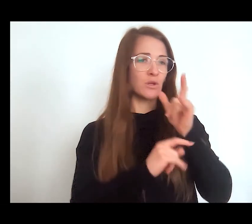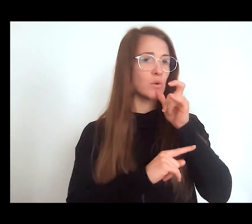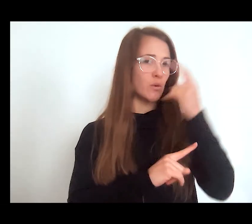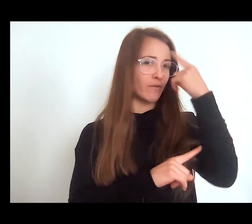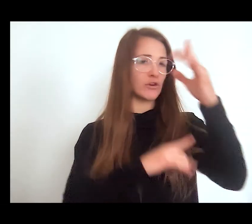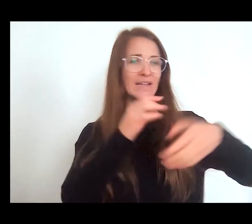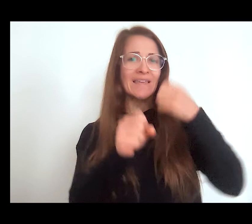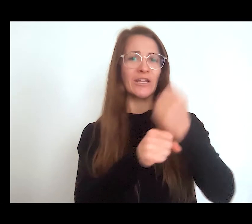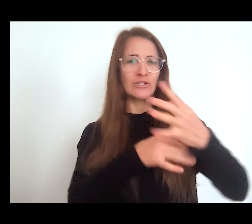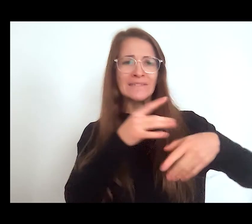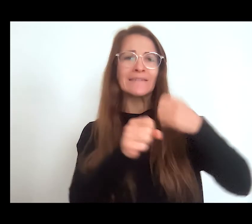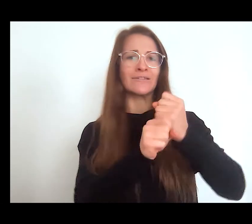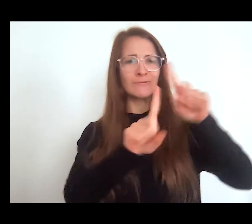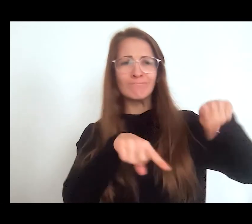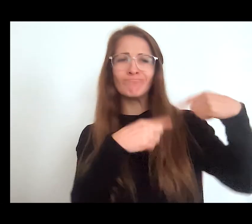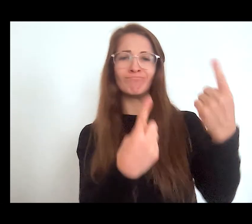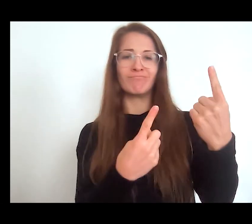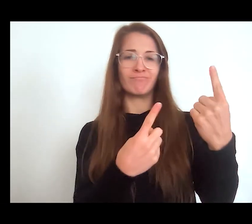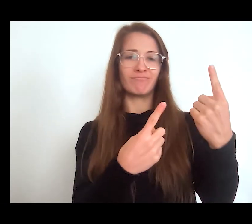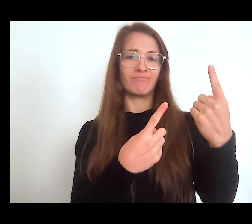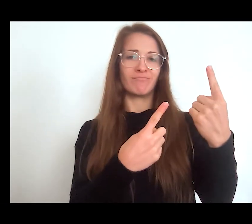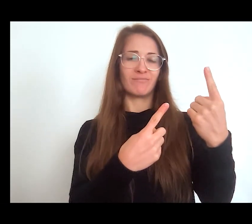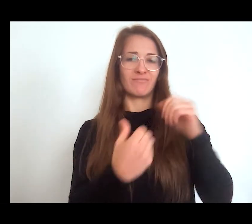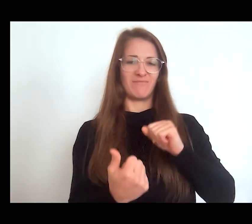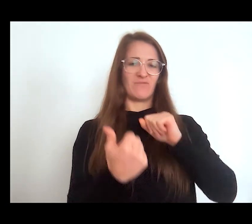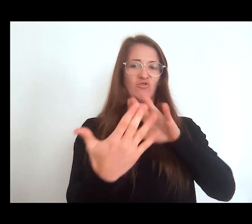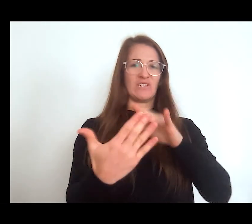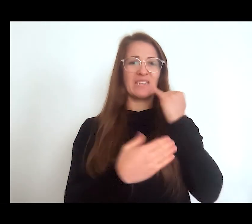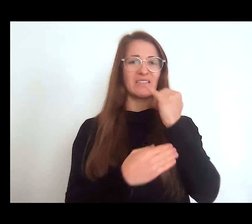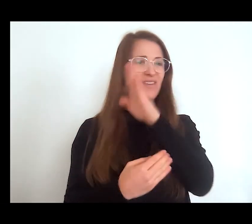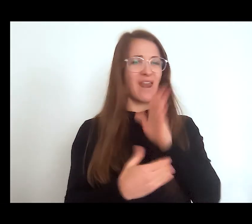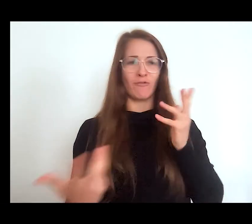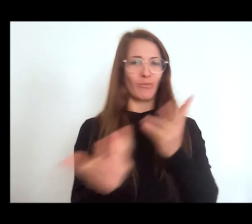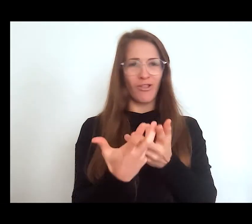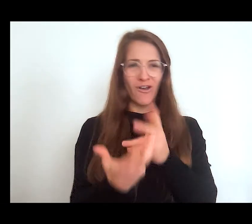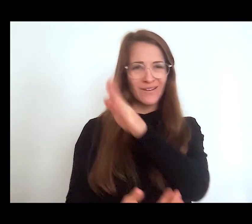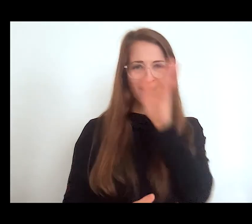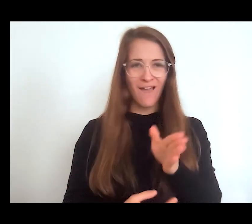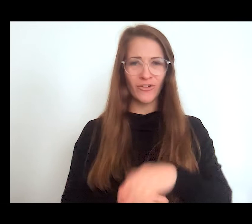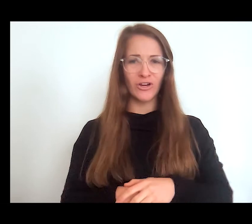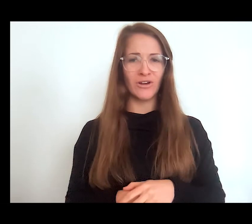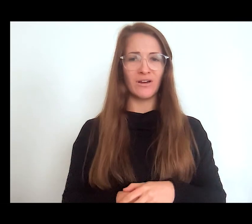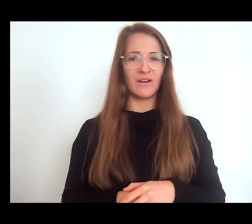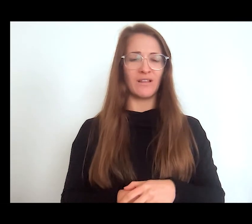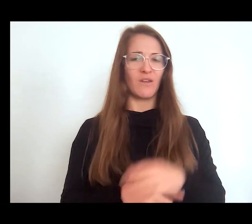WE SERVE INDIVIDUALS WHO FOR YEARS AND YEARS AND YEARS HAVE BEEN TREATED AS THOUGH THEY